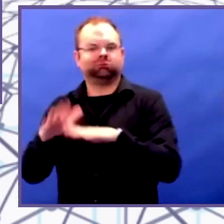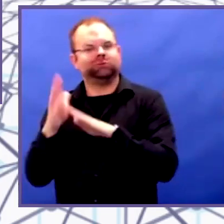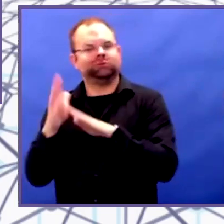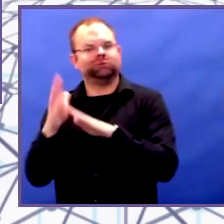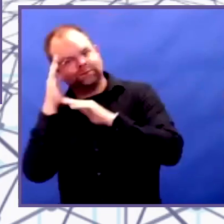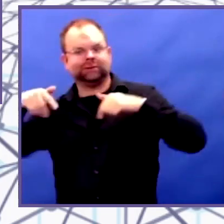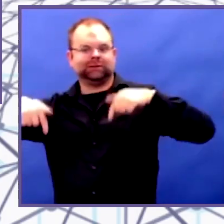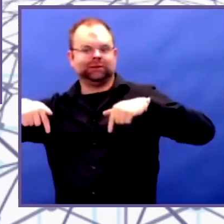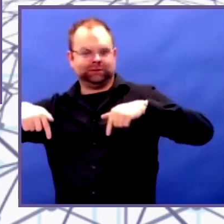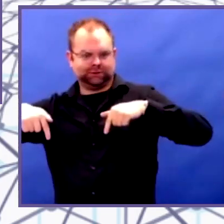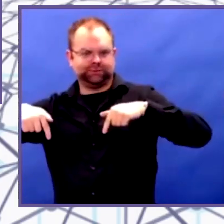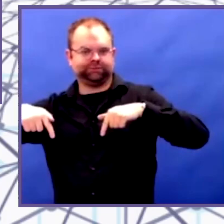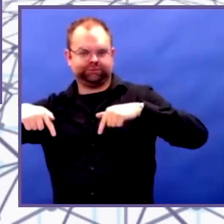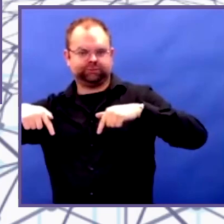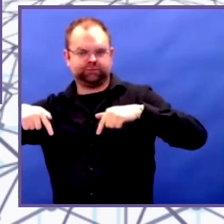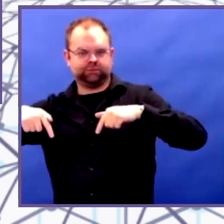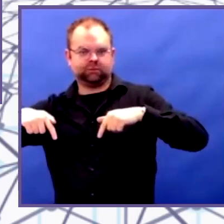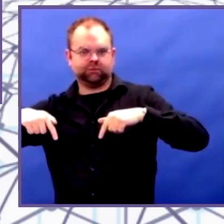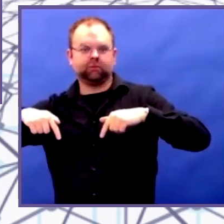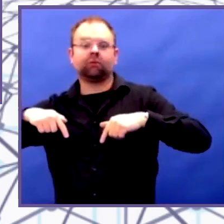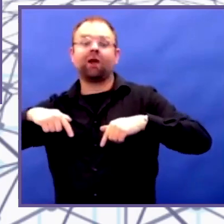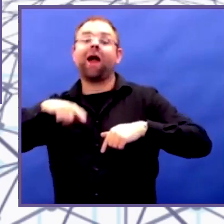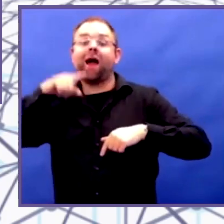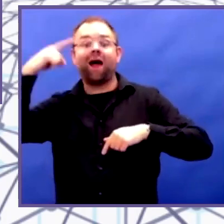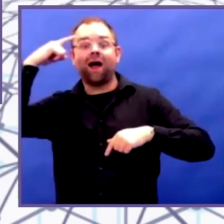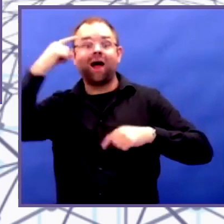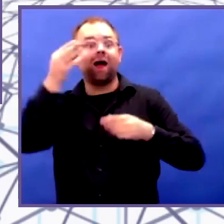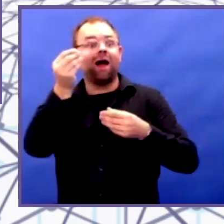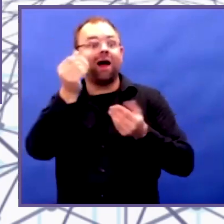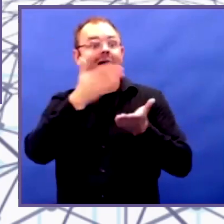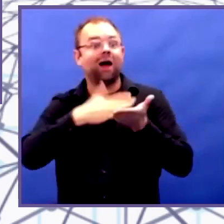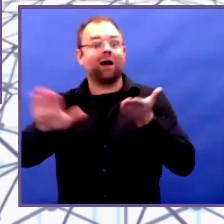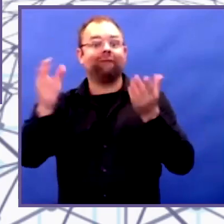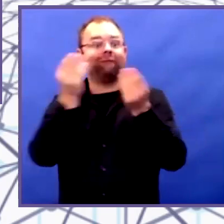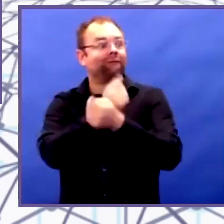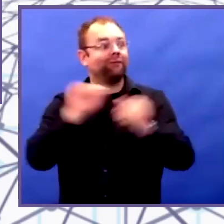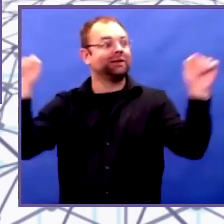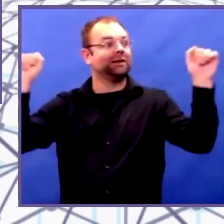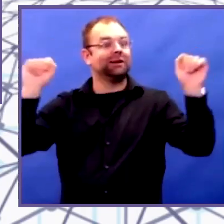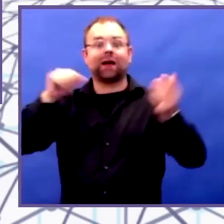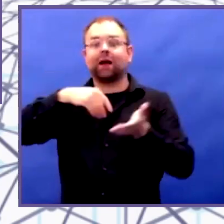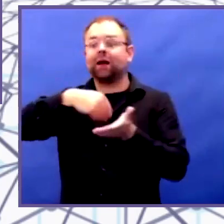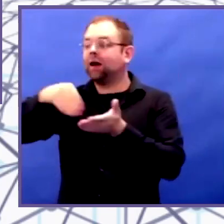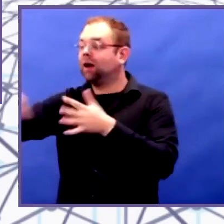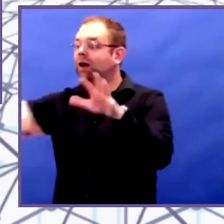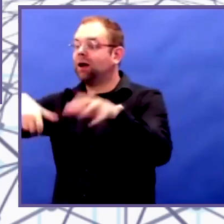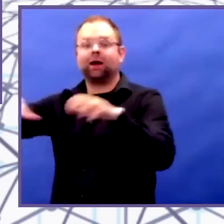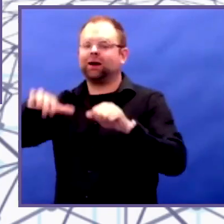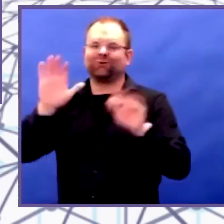And it is because of this reason that most of them are found in informal settlement,